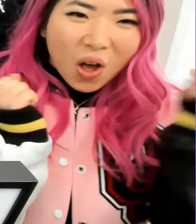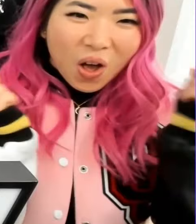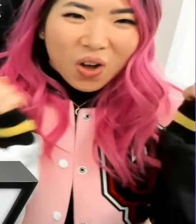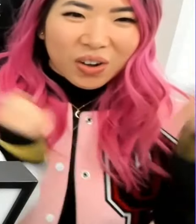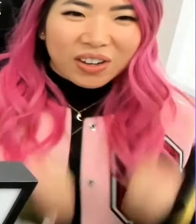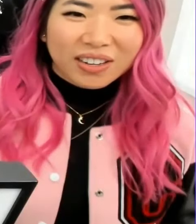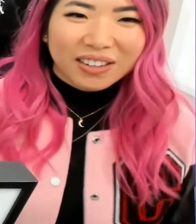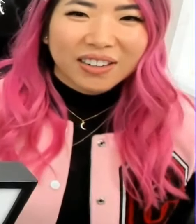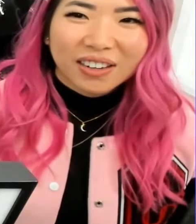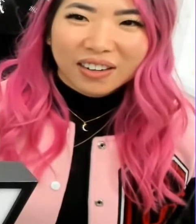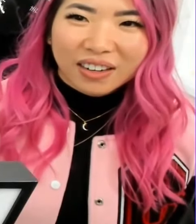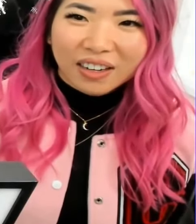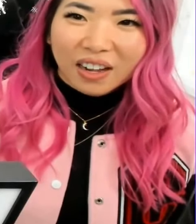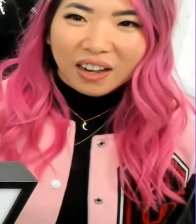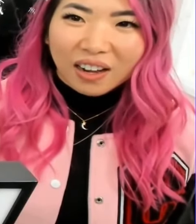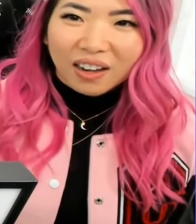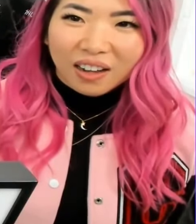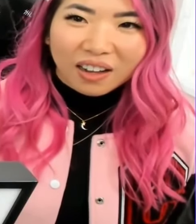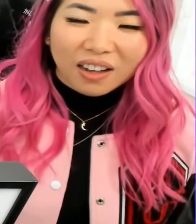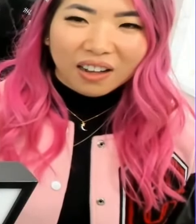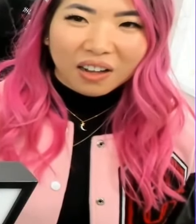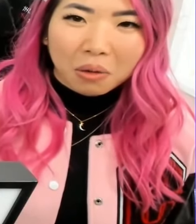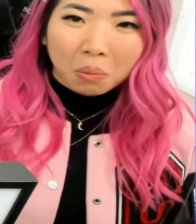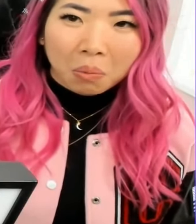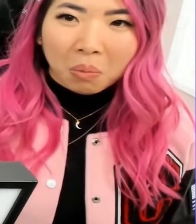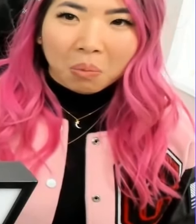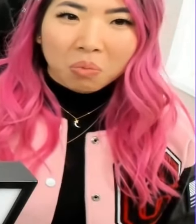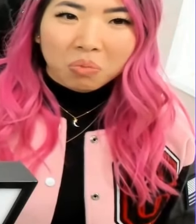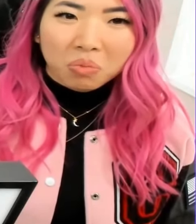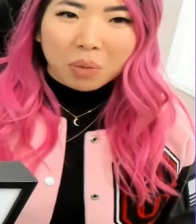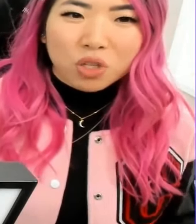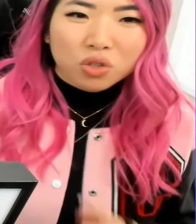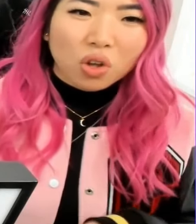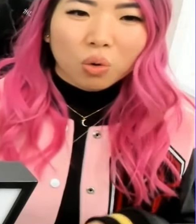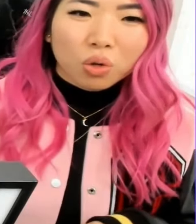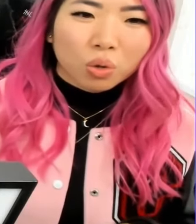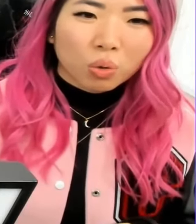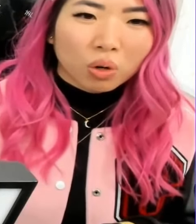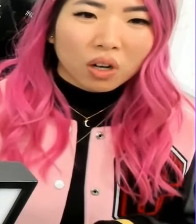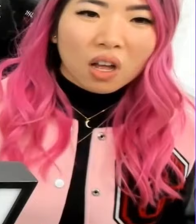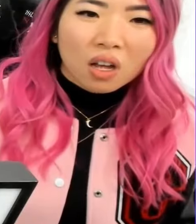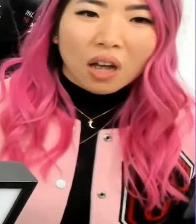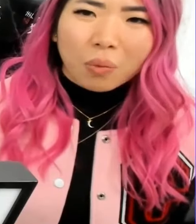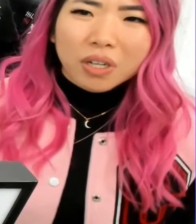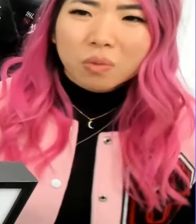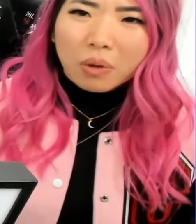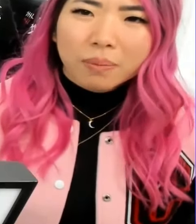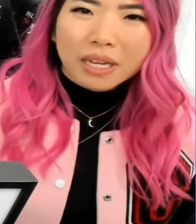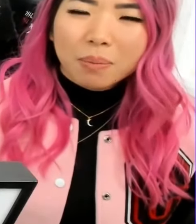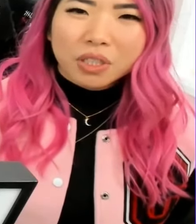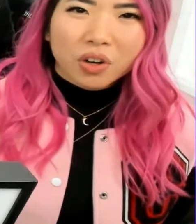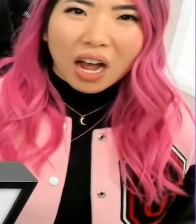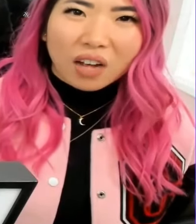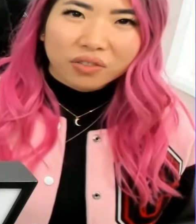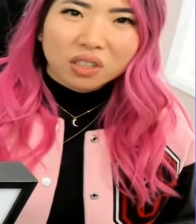FOR THE GLOW SQUIDS. WE COULD BUILD A GLOWING UNDERWATER CITY.